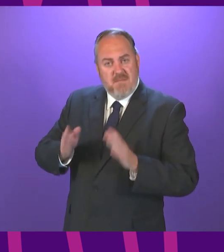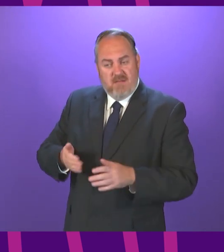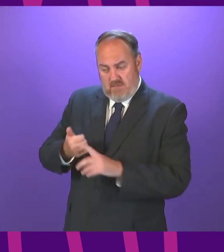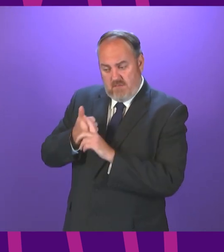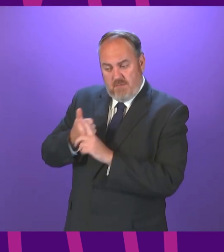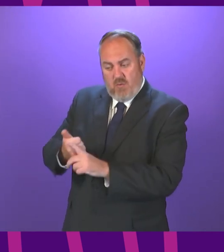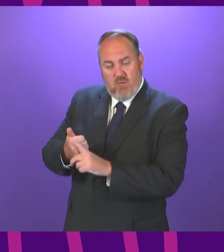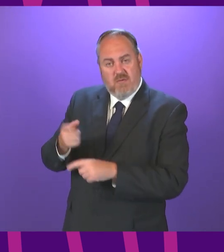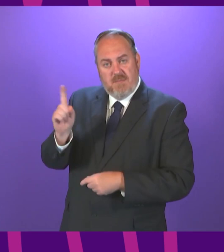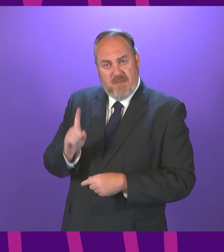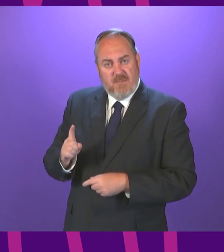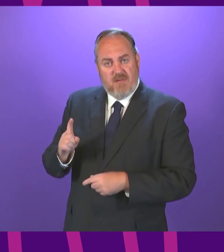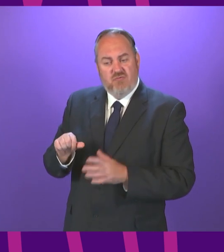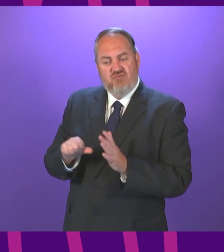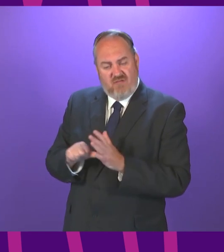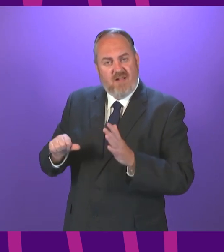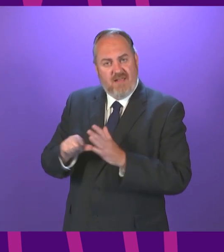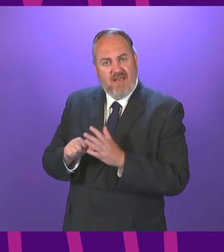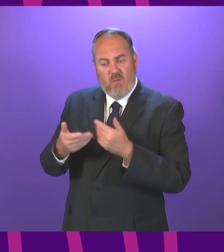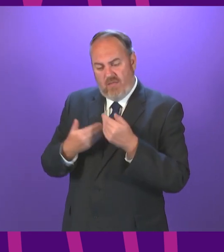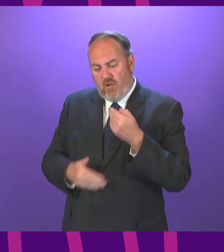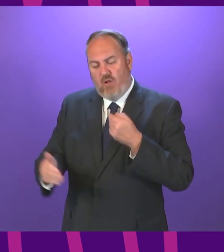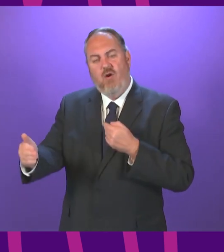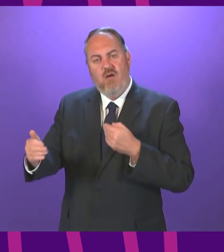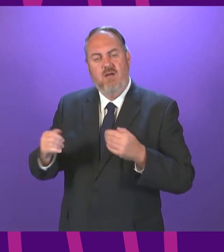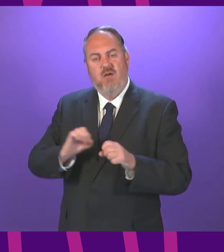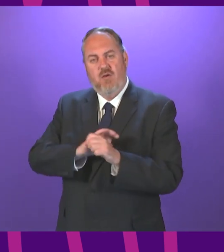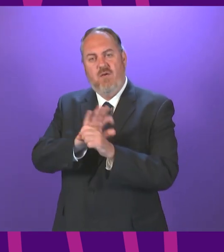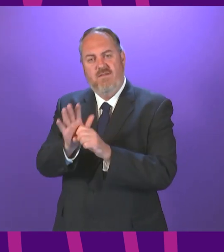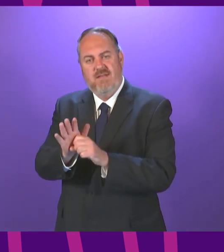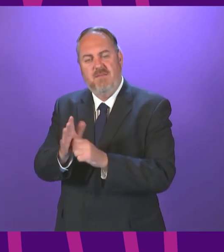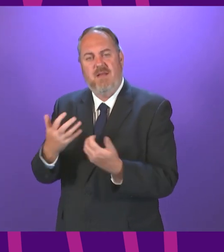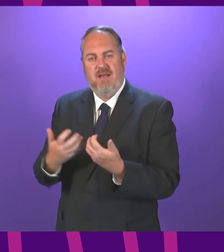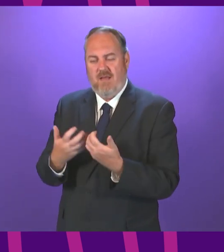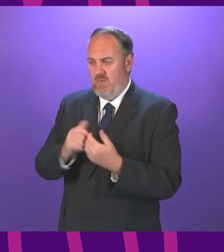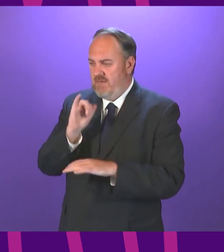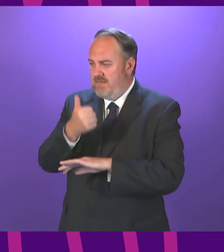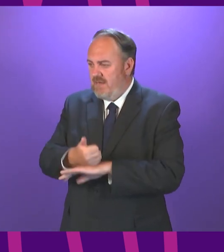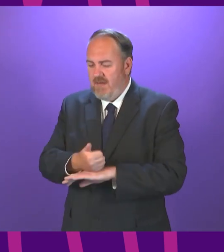that on the basis of the best advice and expertise about what services will best cater for them.